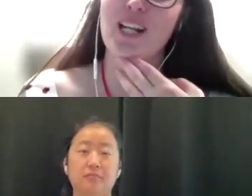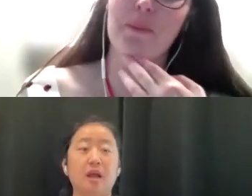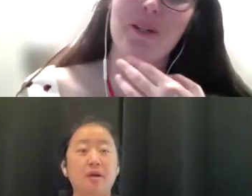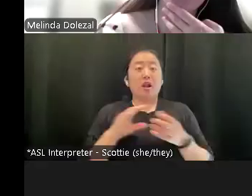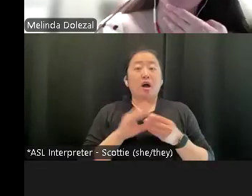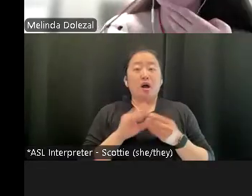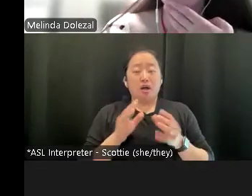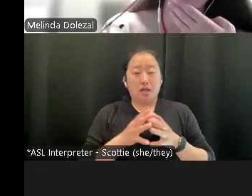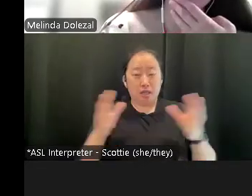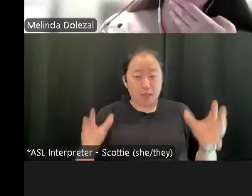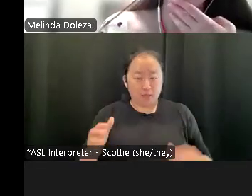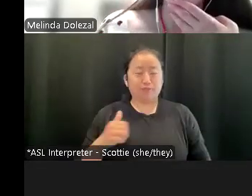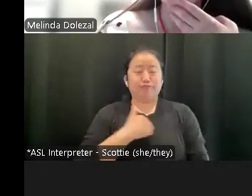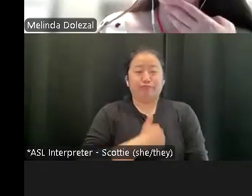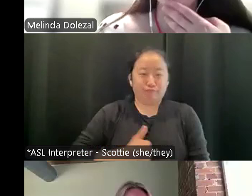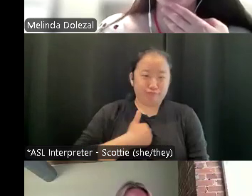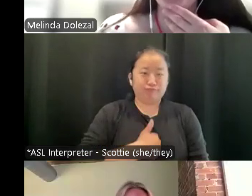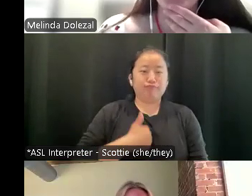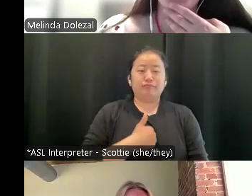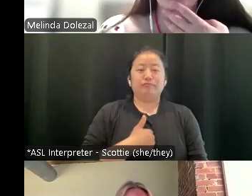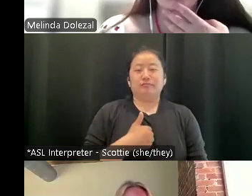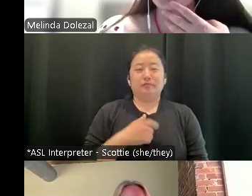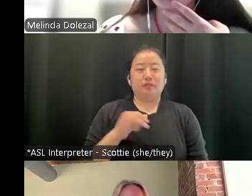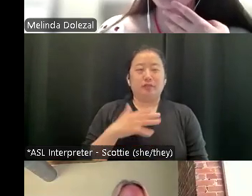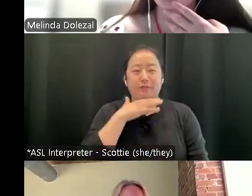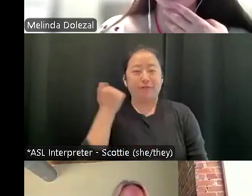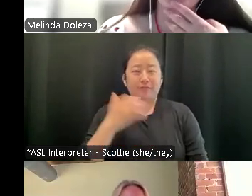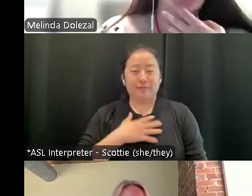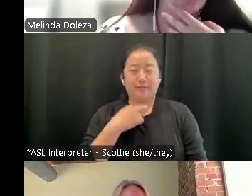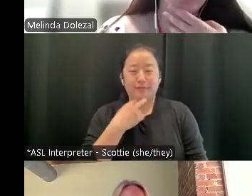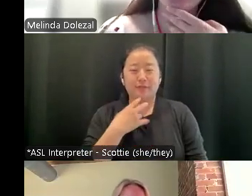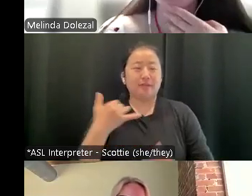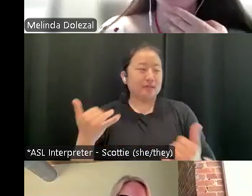I apologize if you're tired of hearing my voice but now I'm going to turn it over to